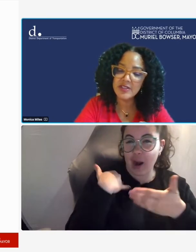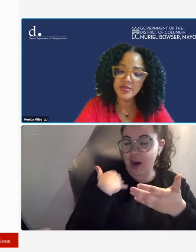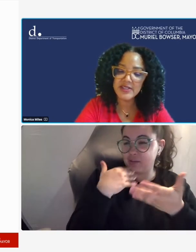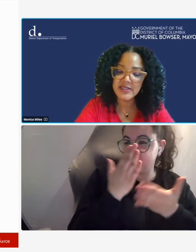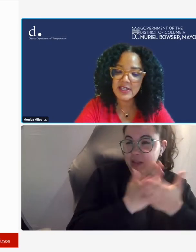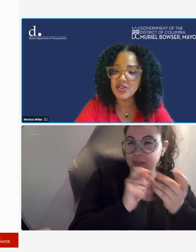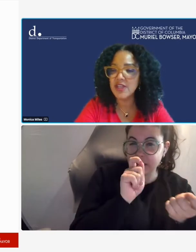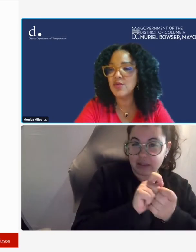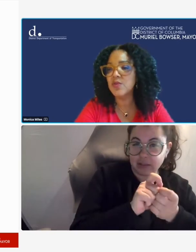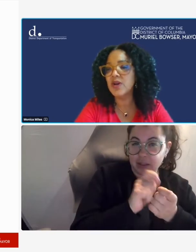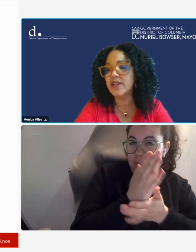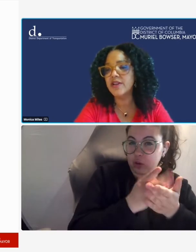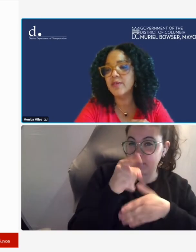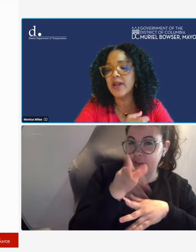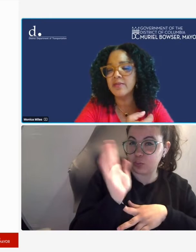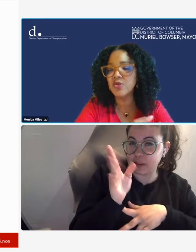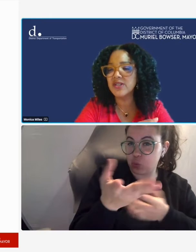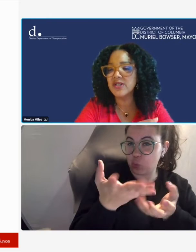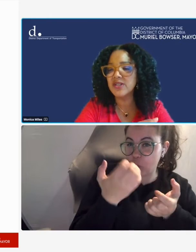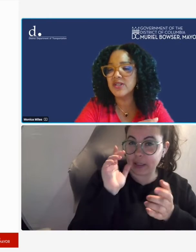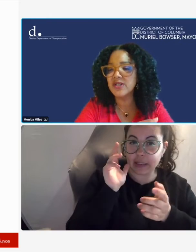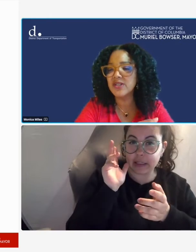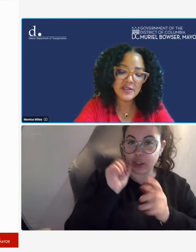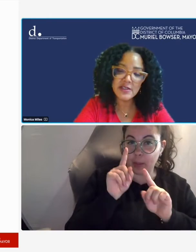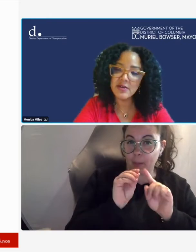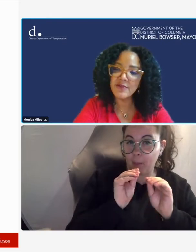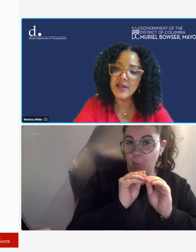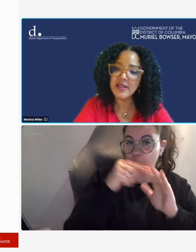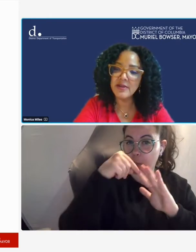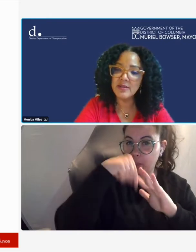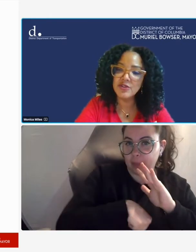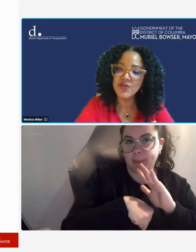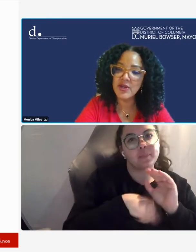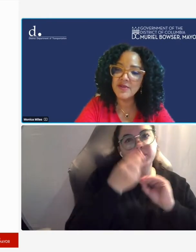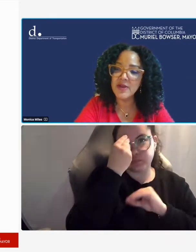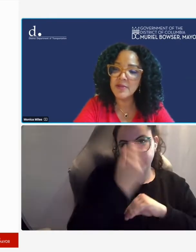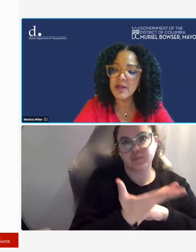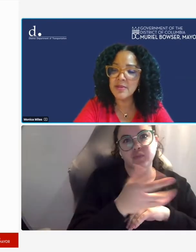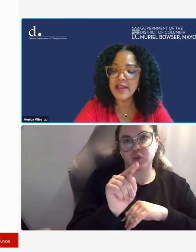presentation that you would want to hear about in more depth definitely notify um troy from equity